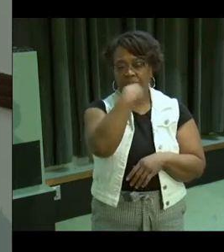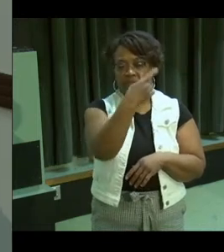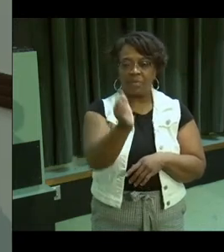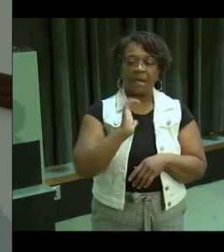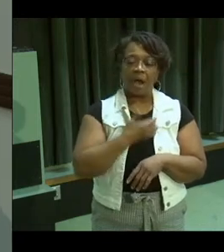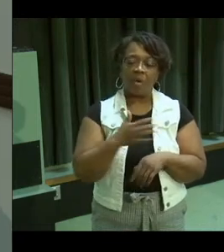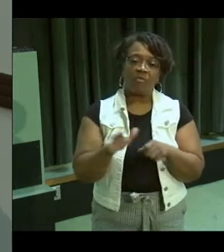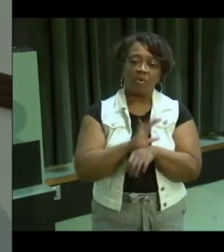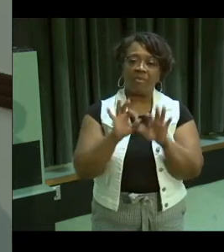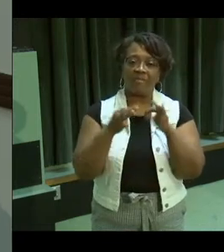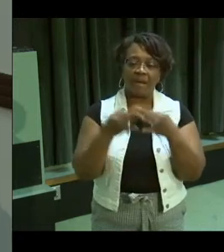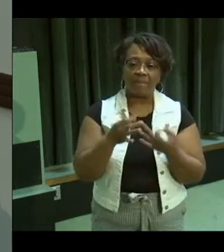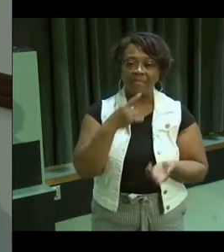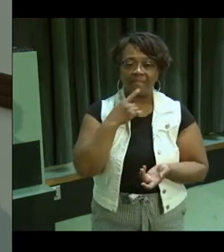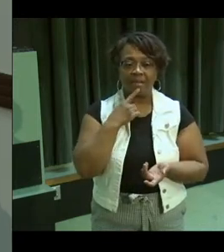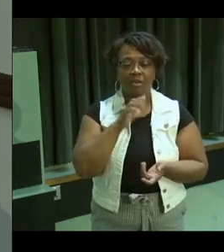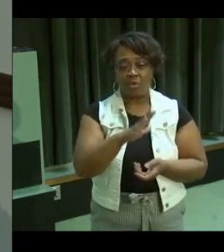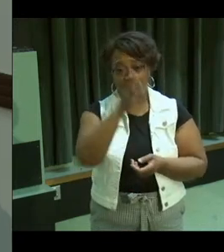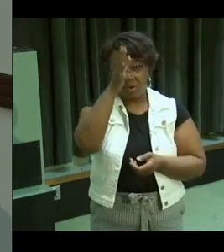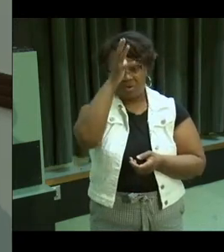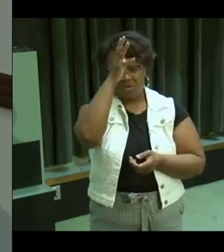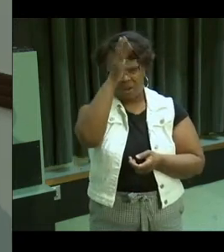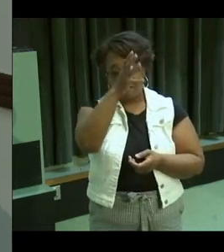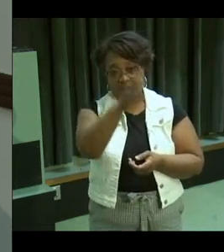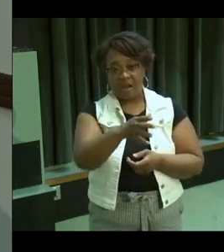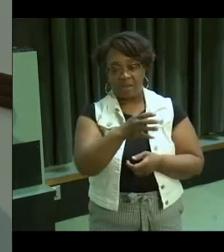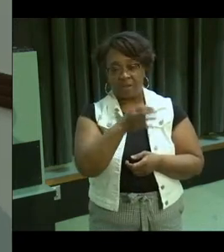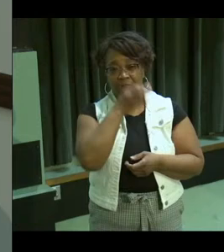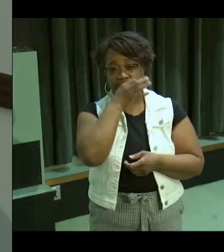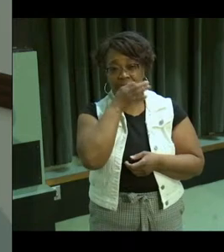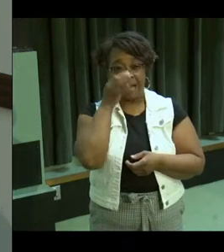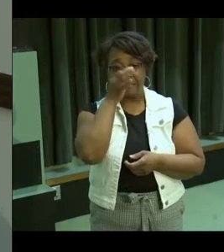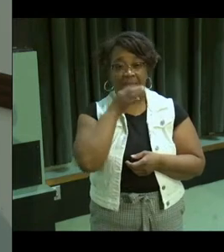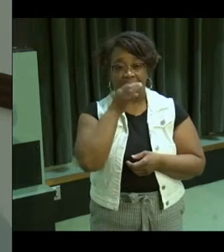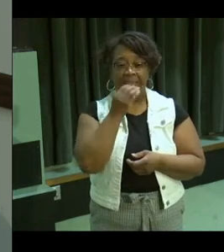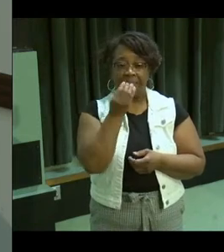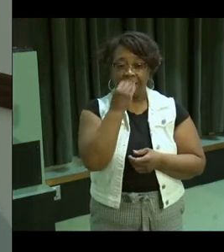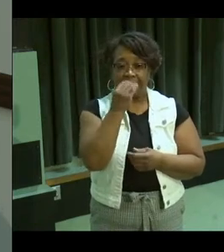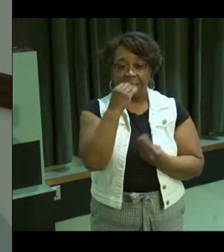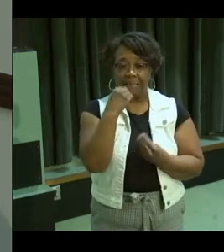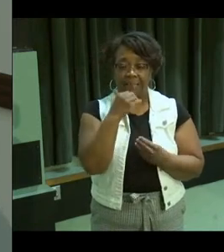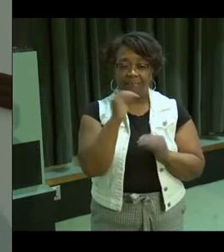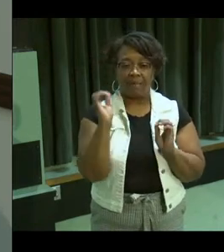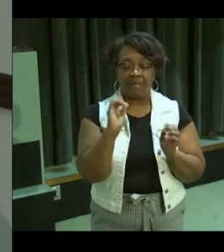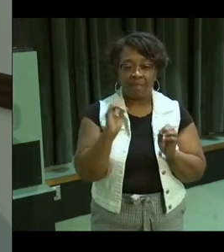family, she said, your